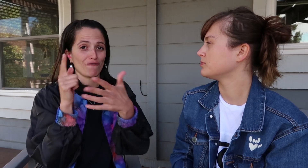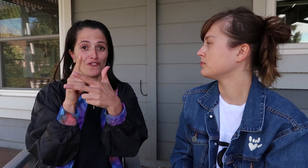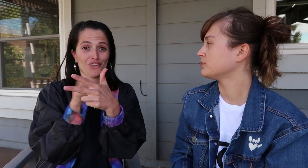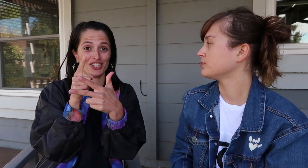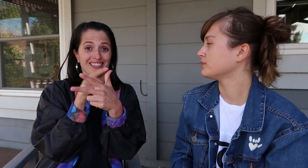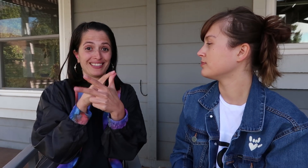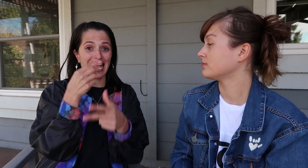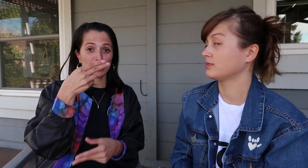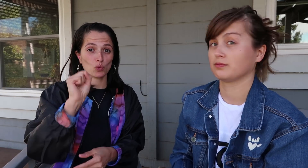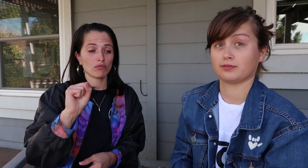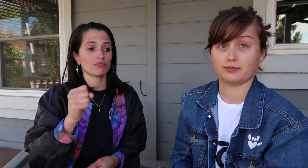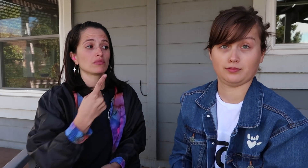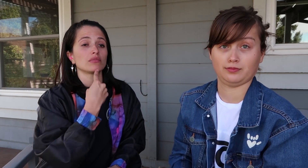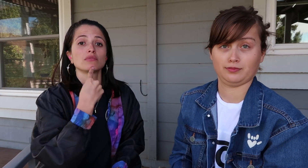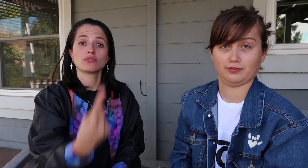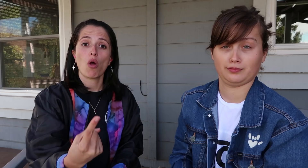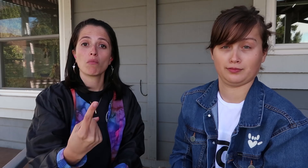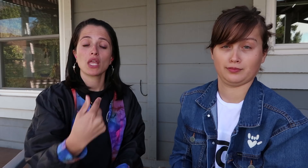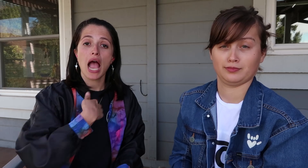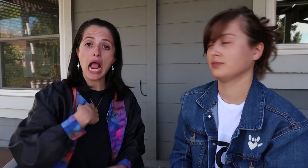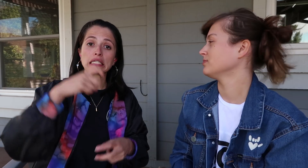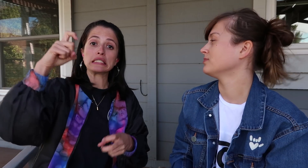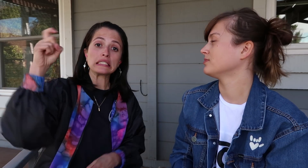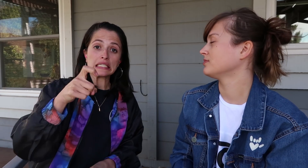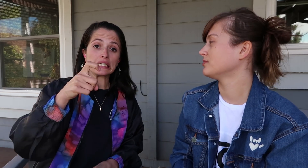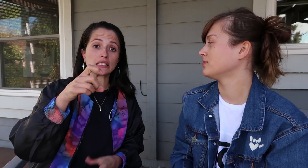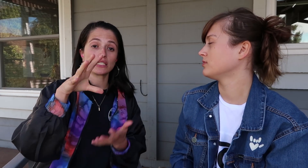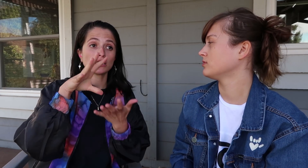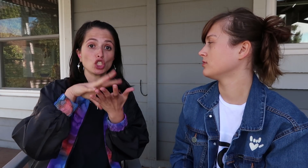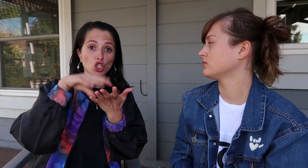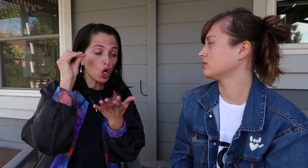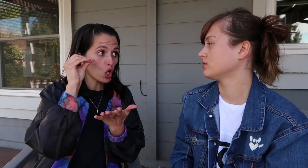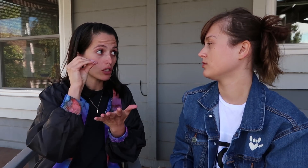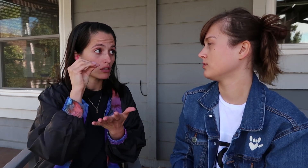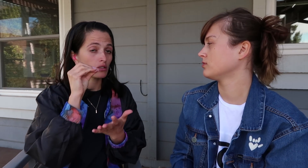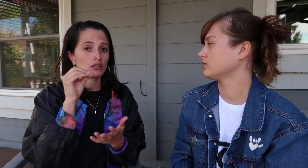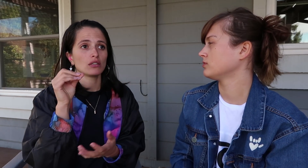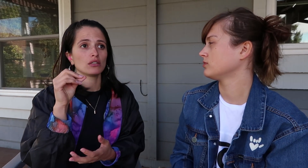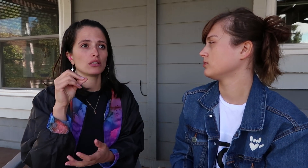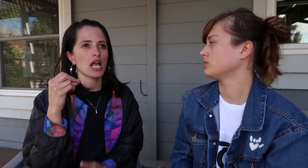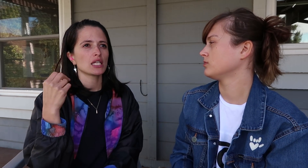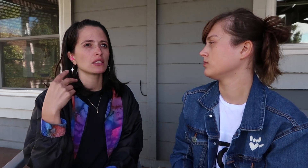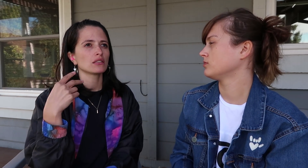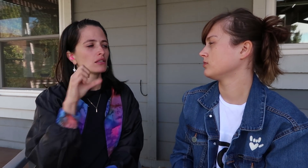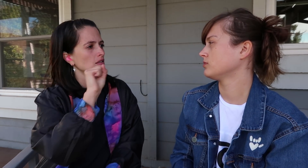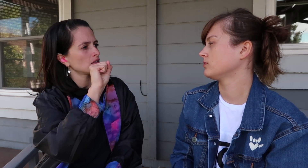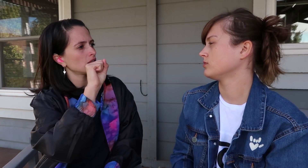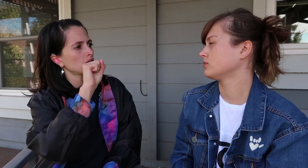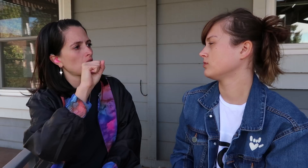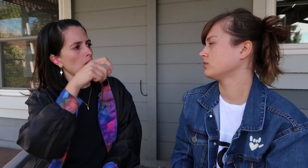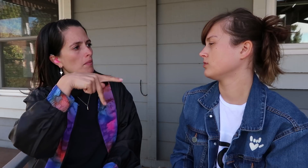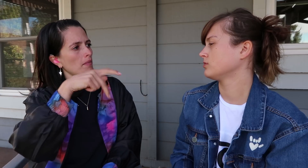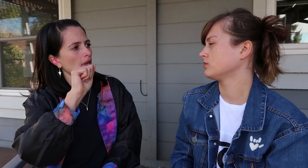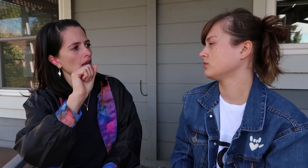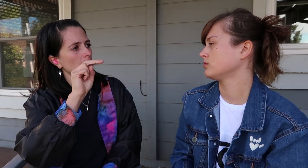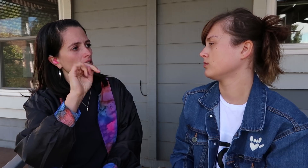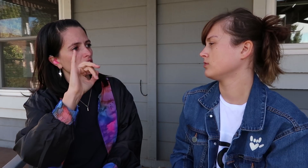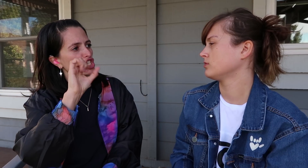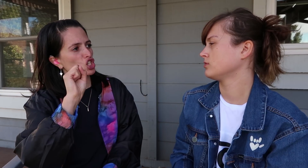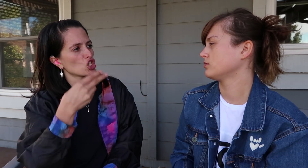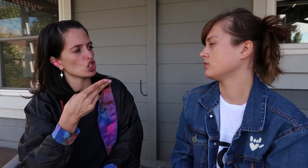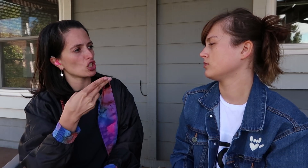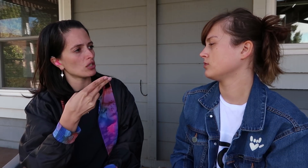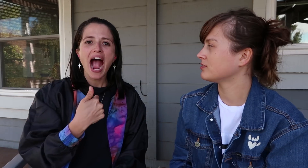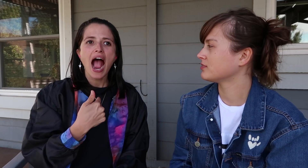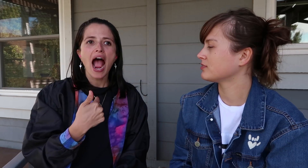My first high school told me that I needed to learn Spanish.